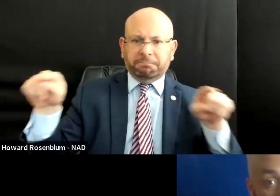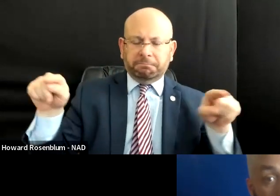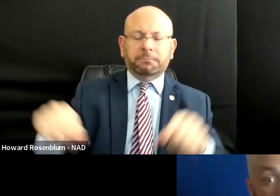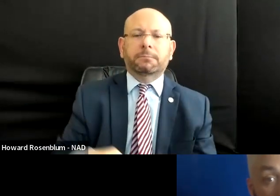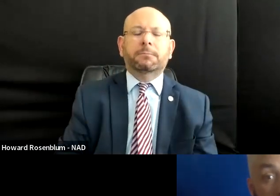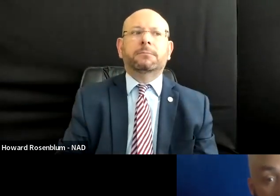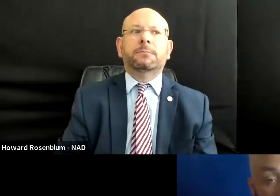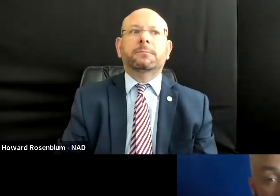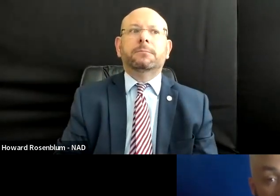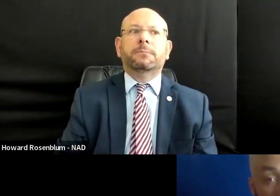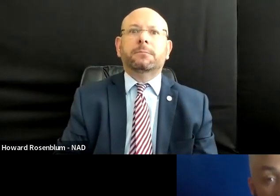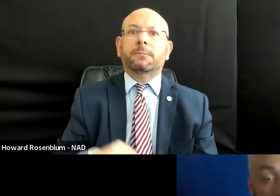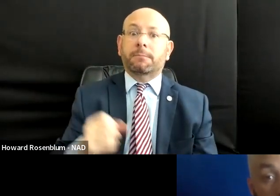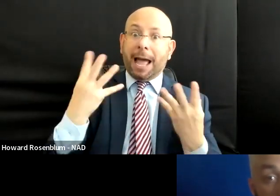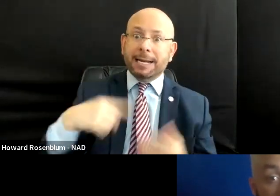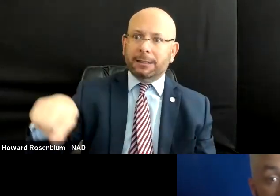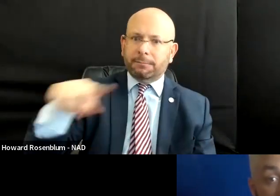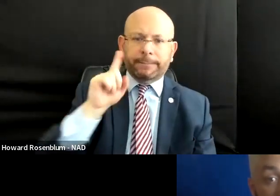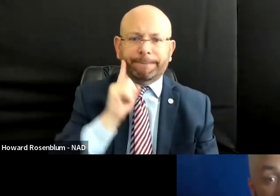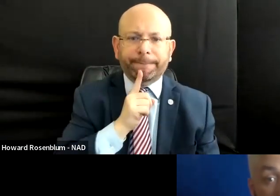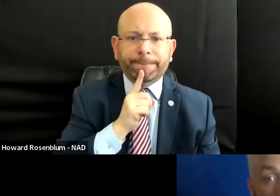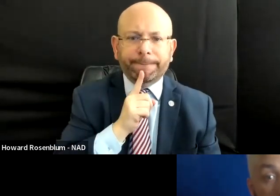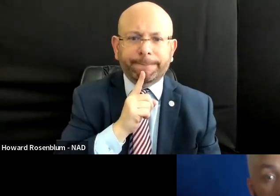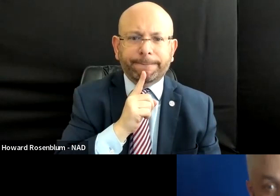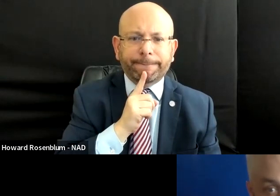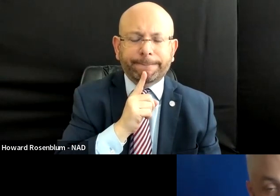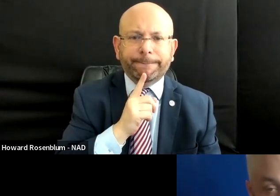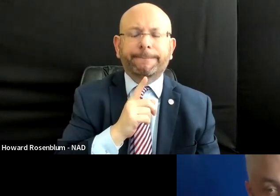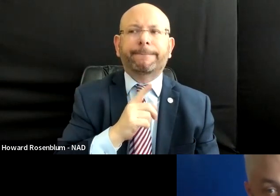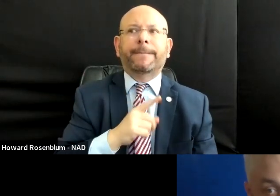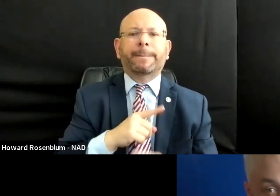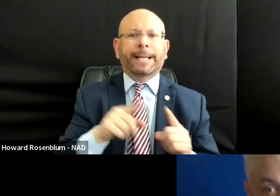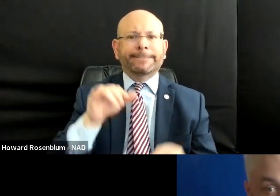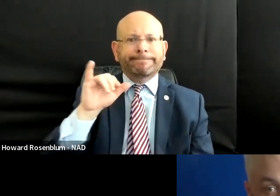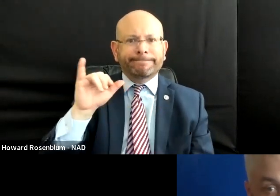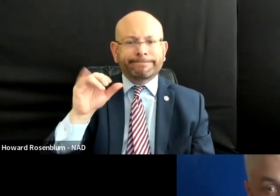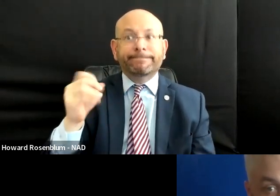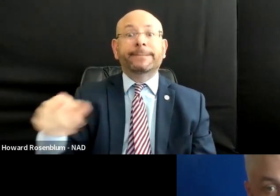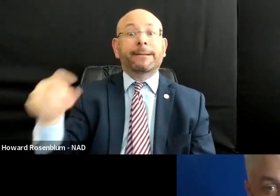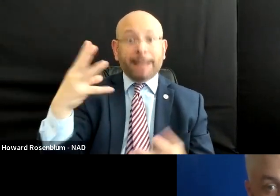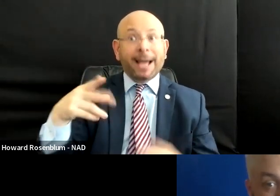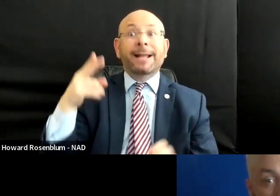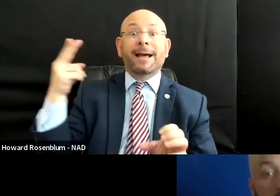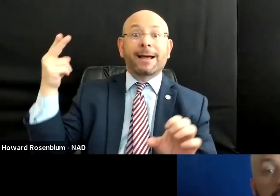us this is something very interesting because in our roster of drivers, those who are driving for